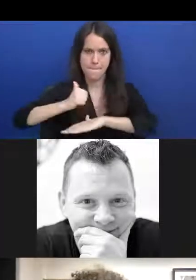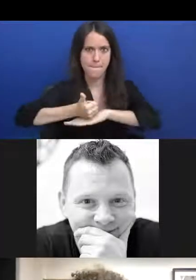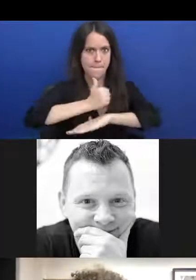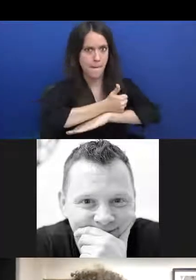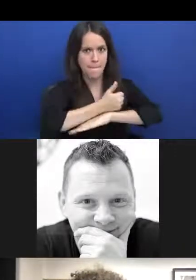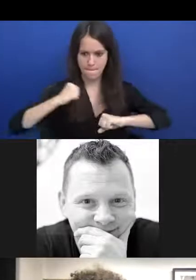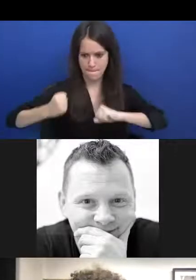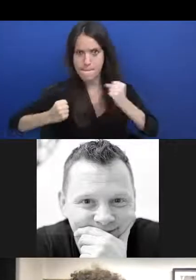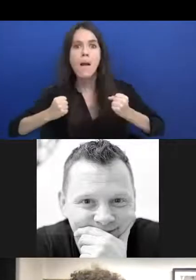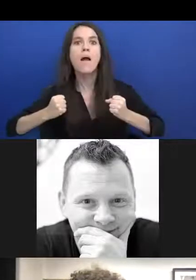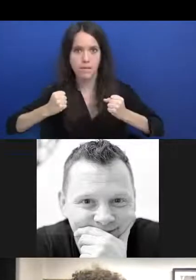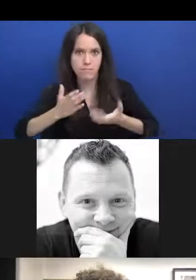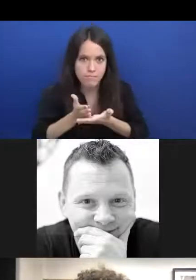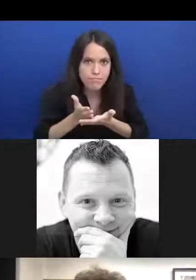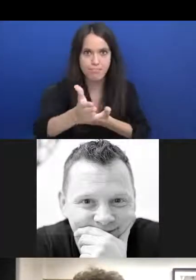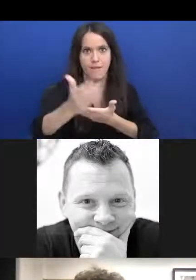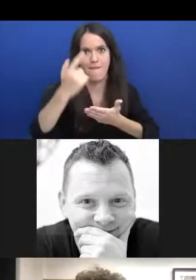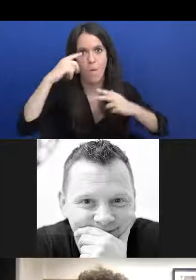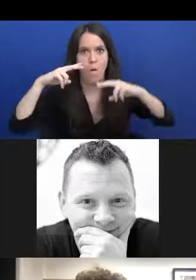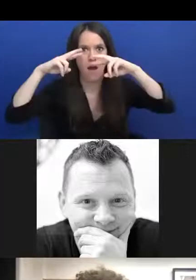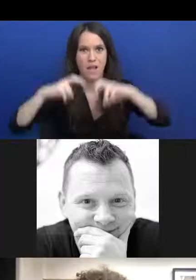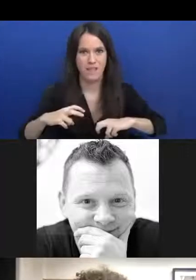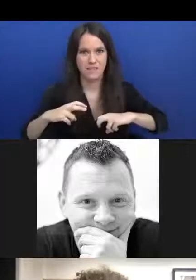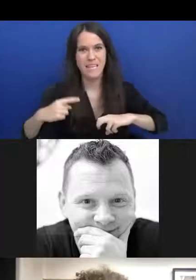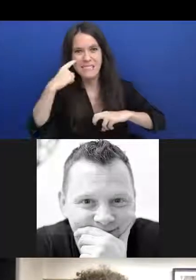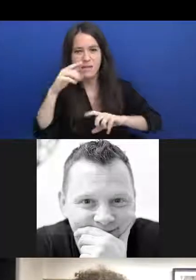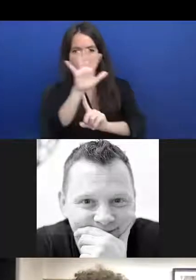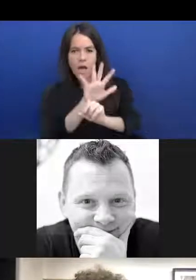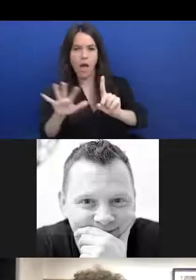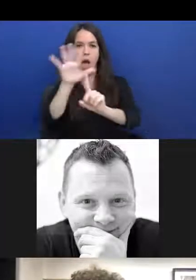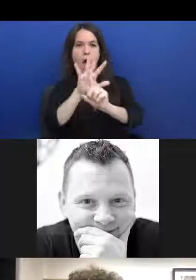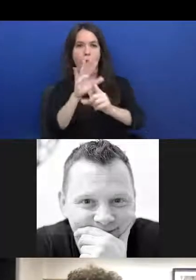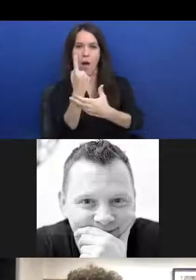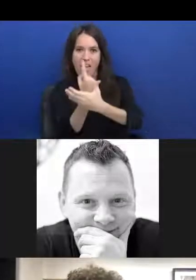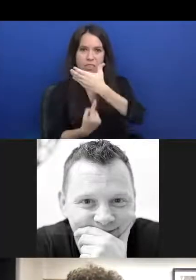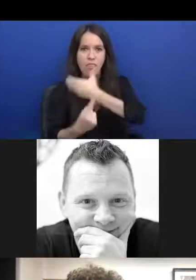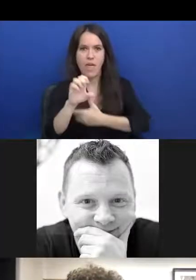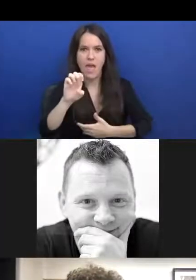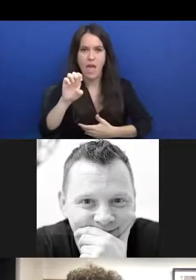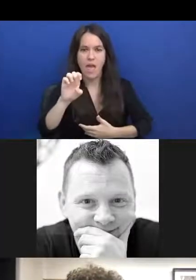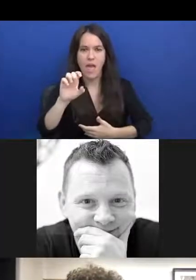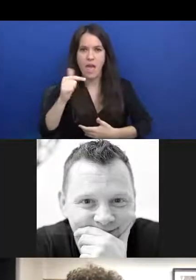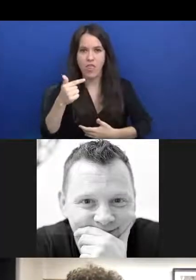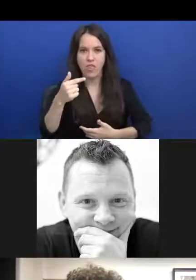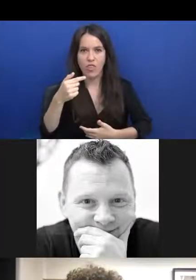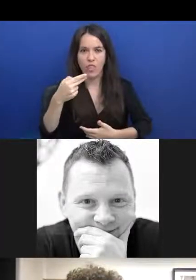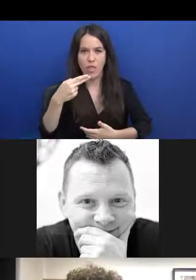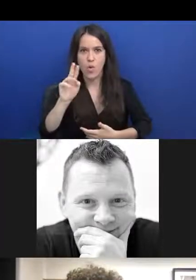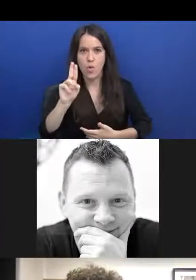and sort of frame the ethnographic approach and justify it so of course Nick Evans's work